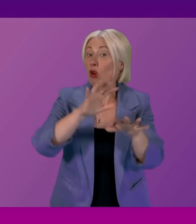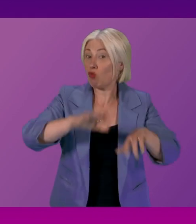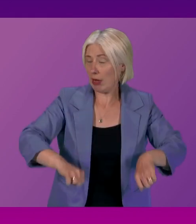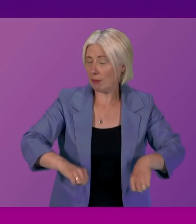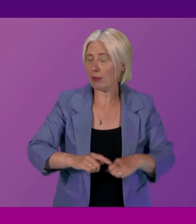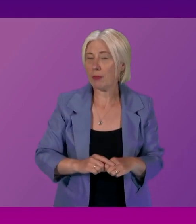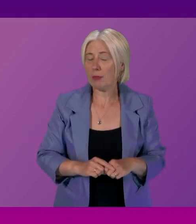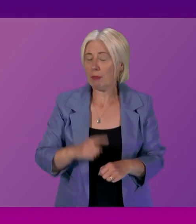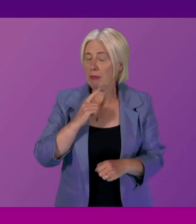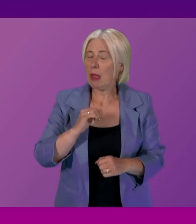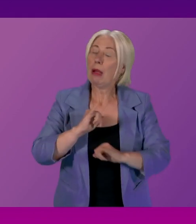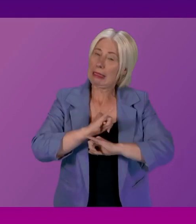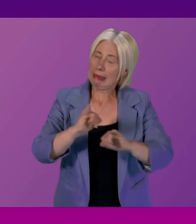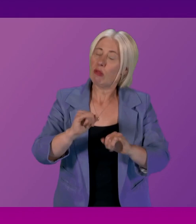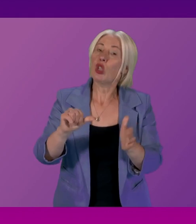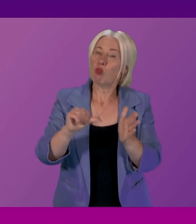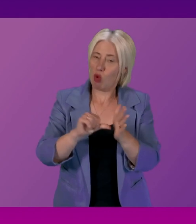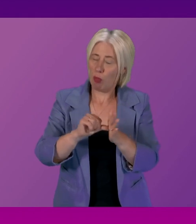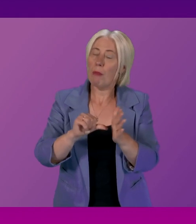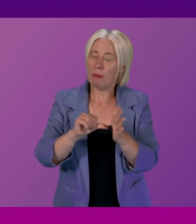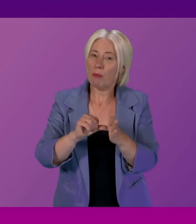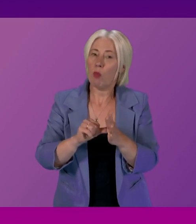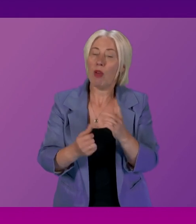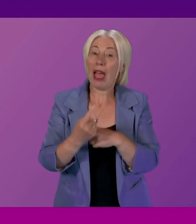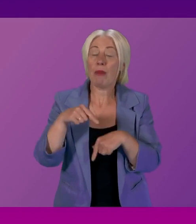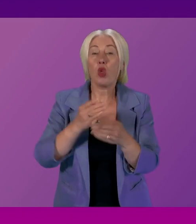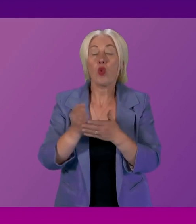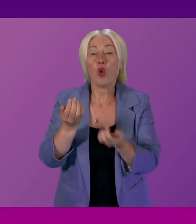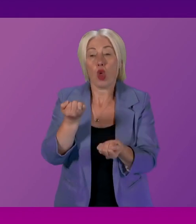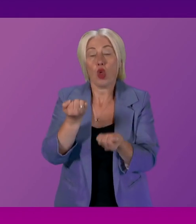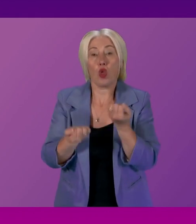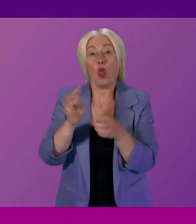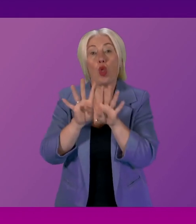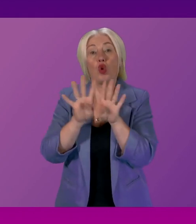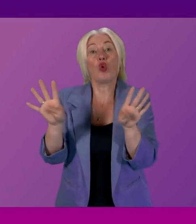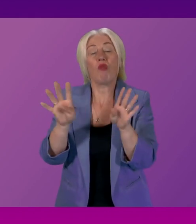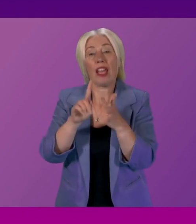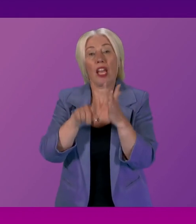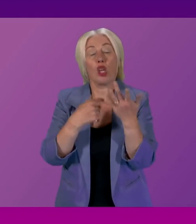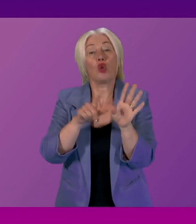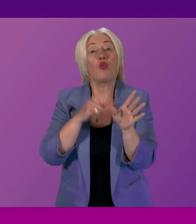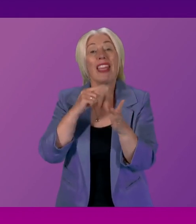“a serious problem with what happens in a jury trials for rape” cases.